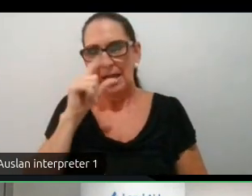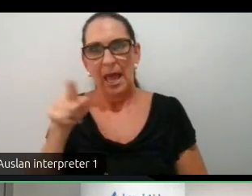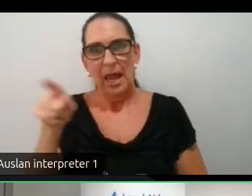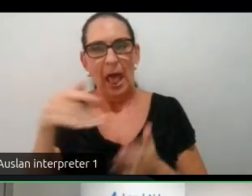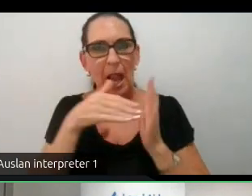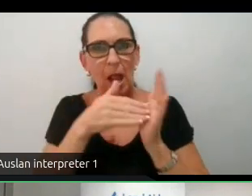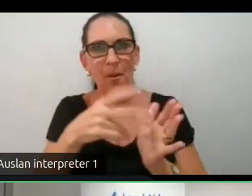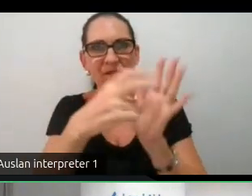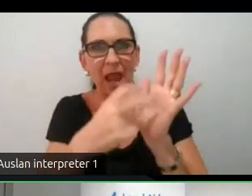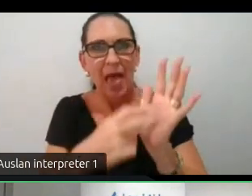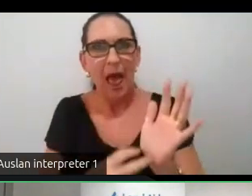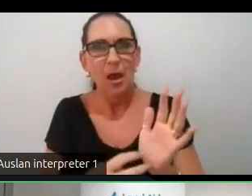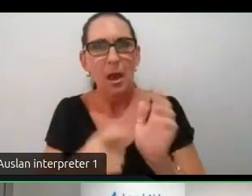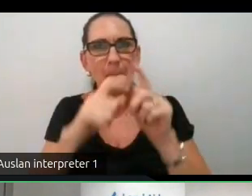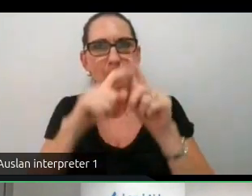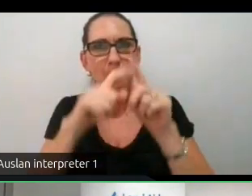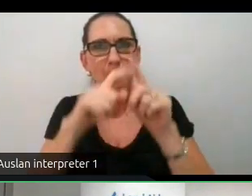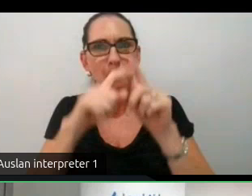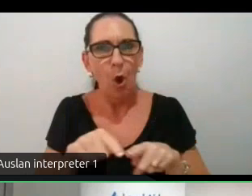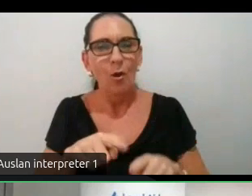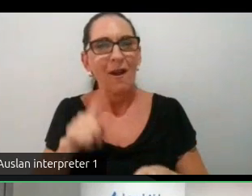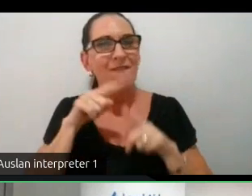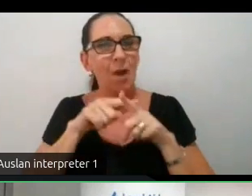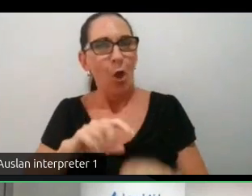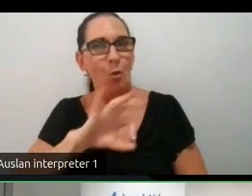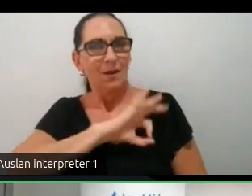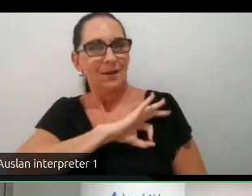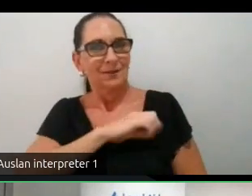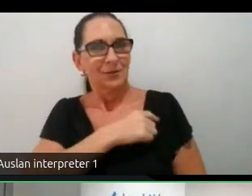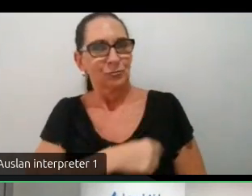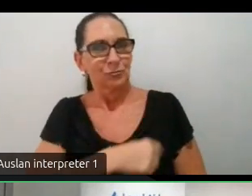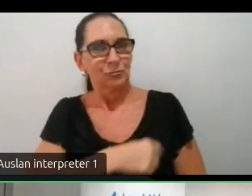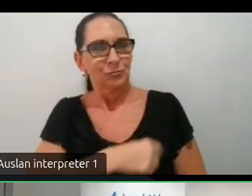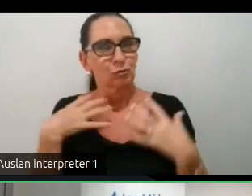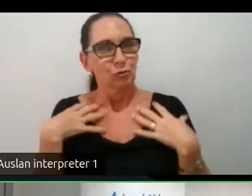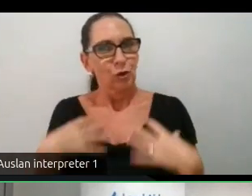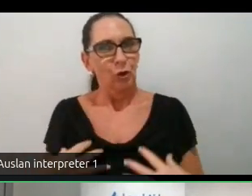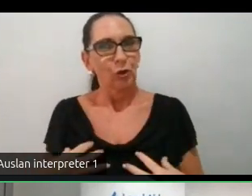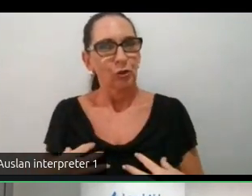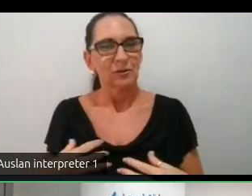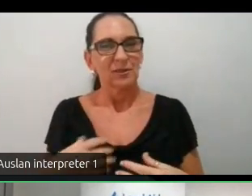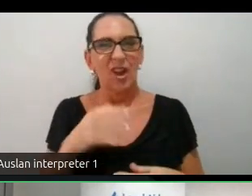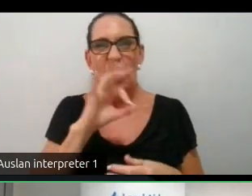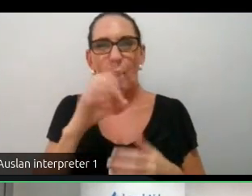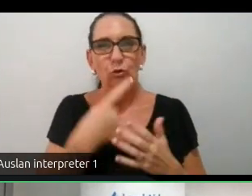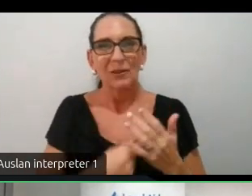you fill out the paperwork to access. The logo on the t-shirt. Yeah. Not just the Oh, I heard that.